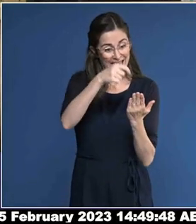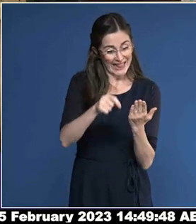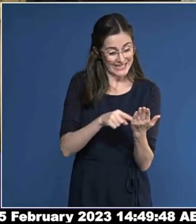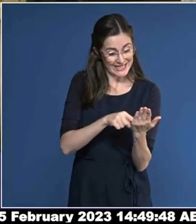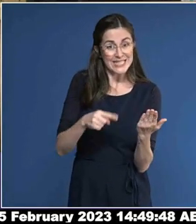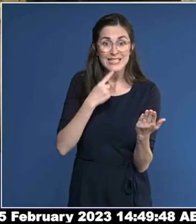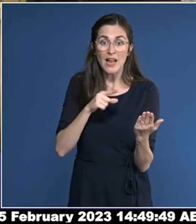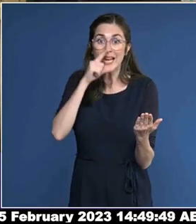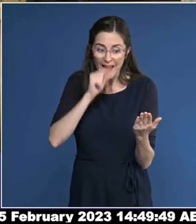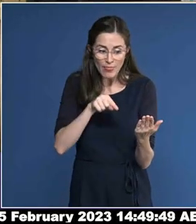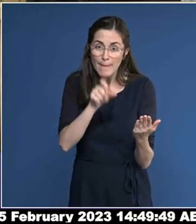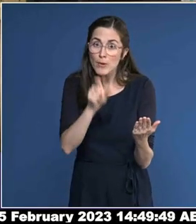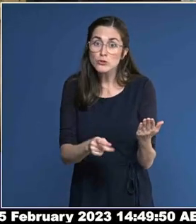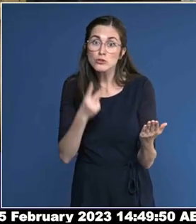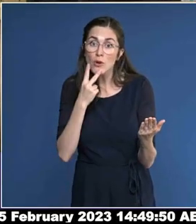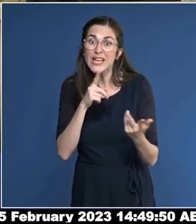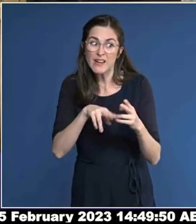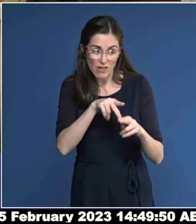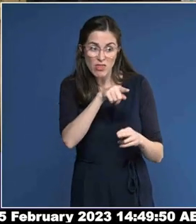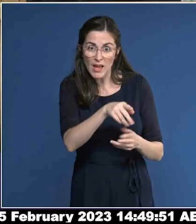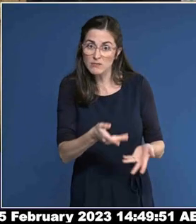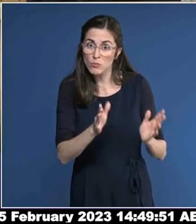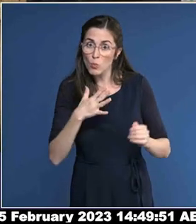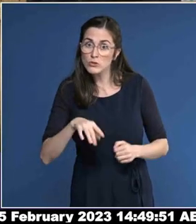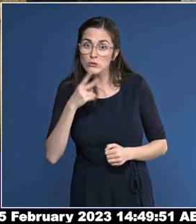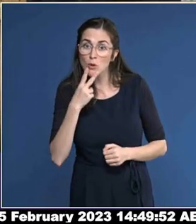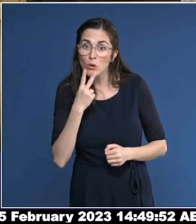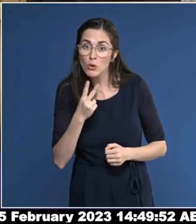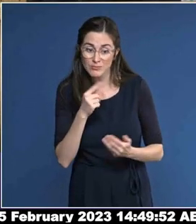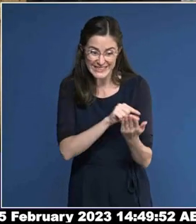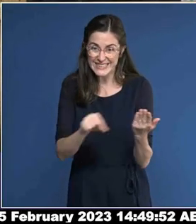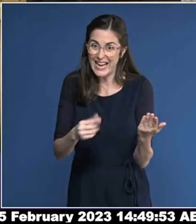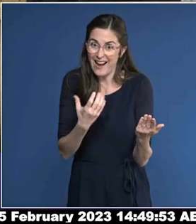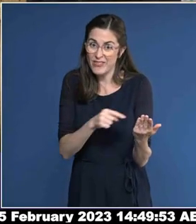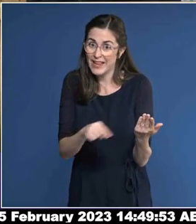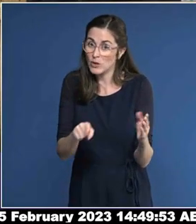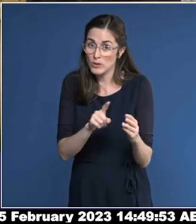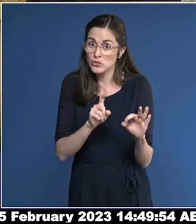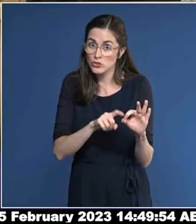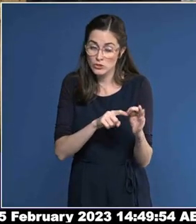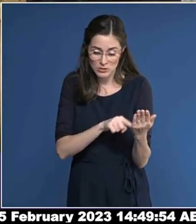smoke if they smoke?" So in that situation, it would actually come up to - firstly, it